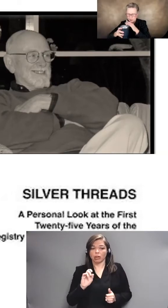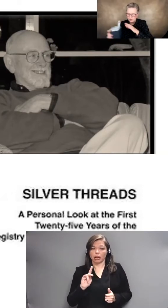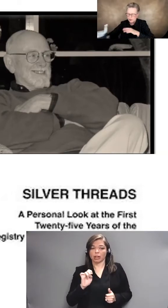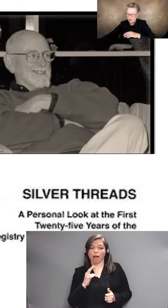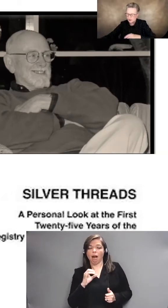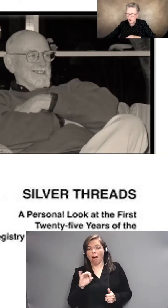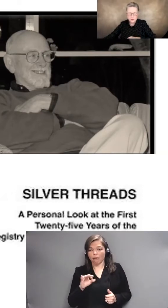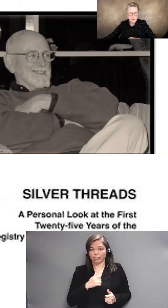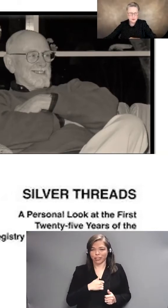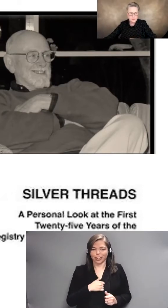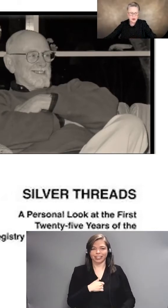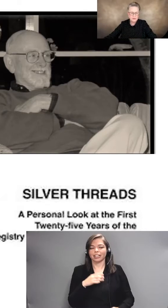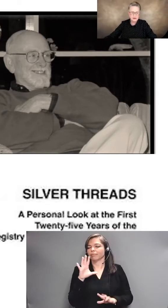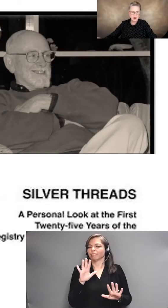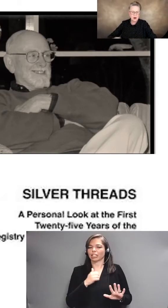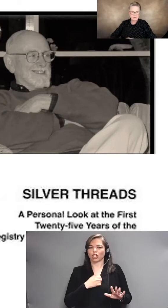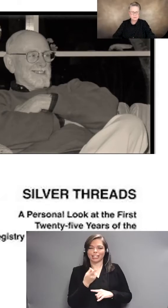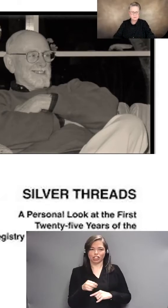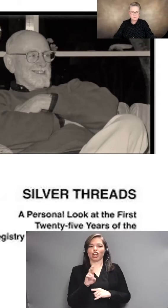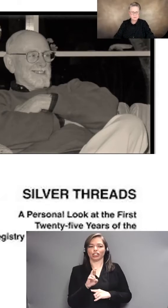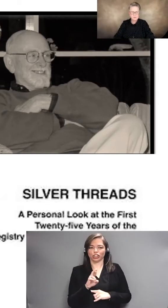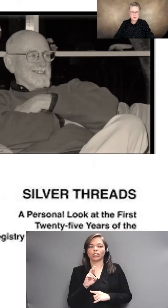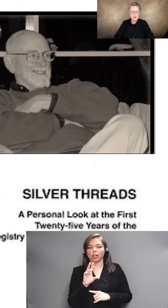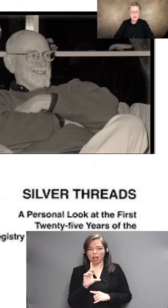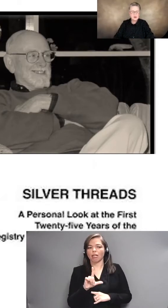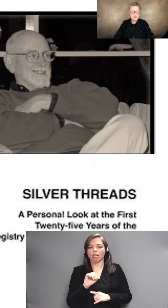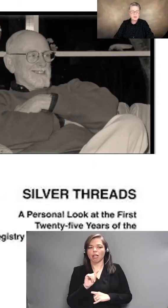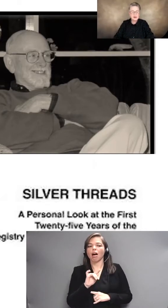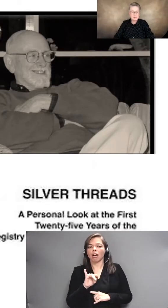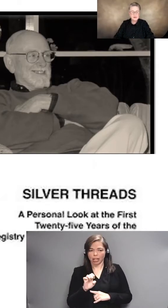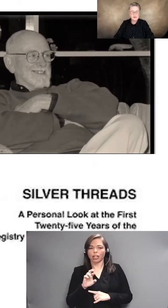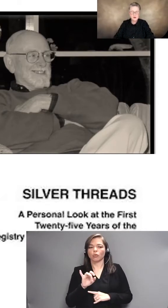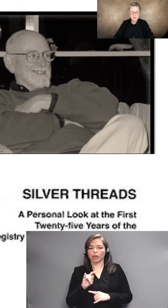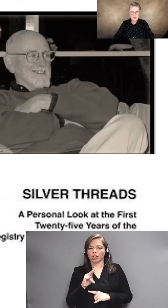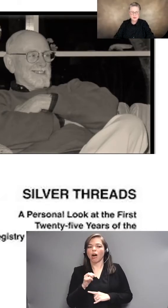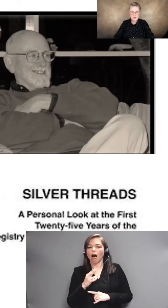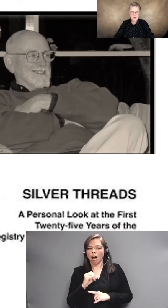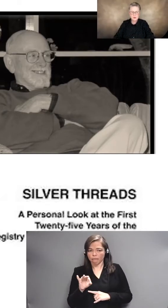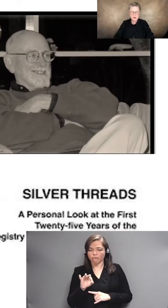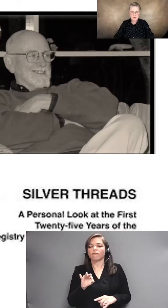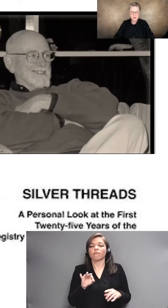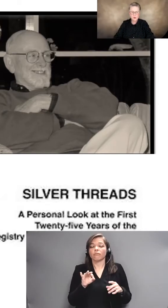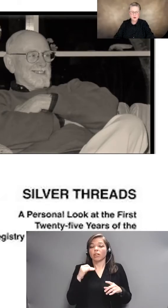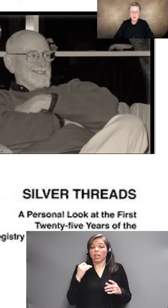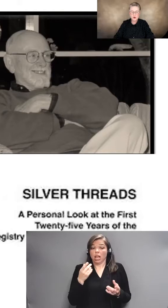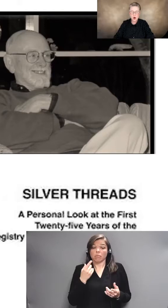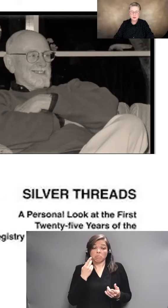Dr. Lottie Riekehof, it would appear that the first interpreter training program for college